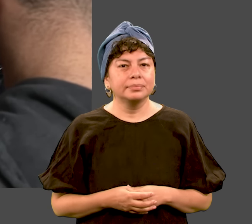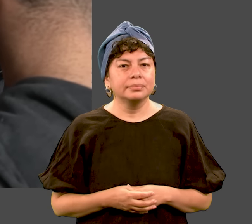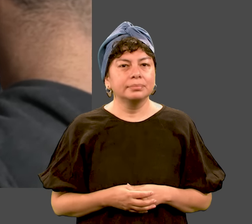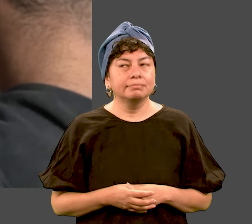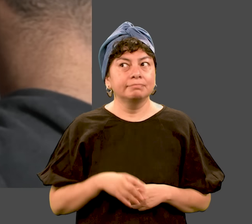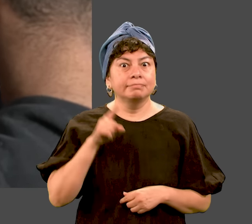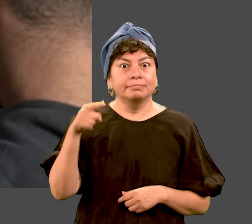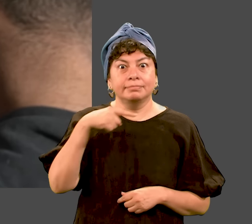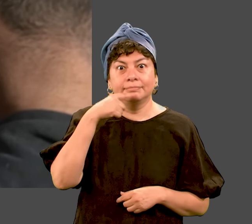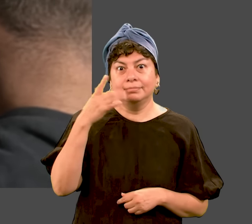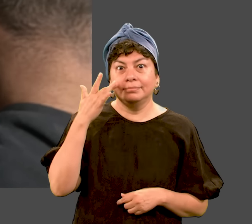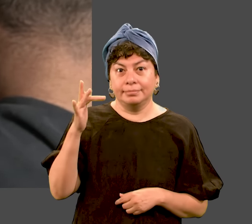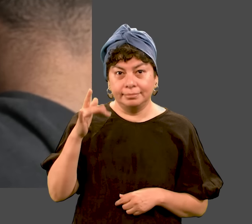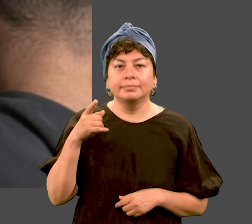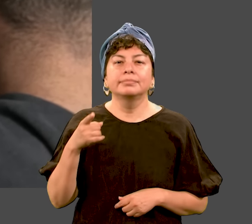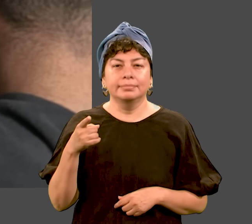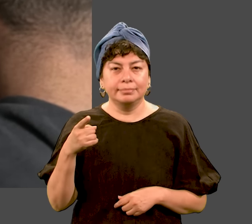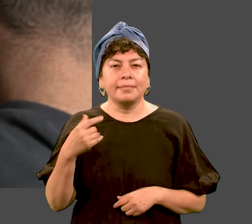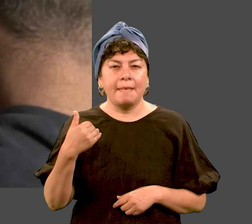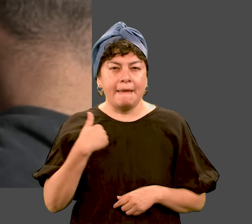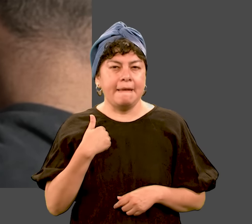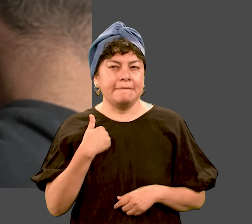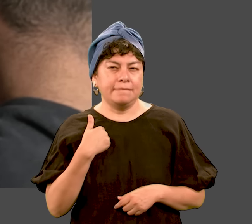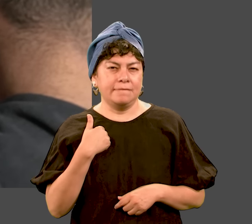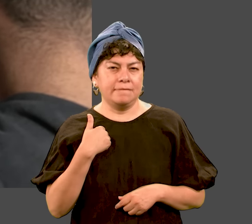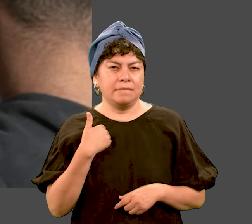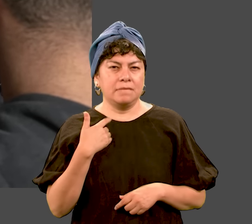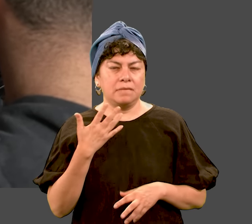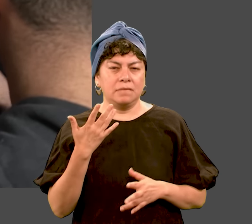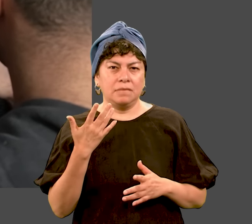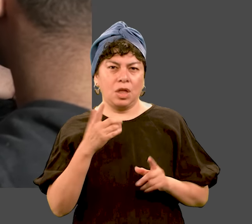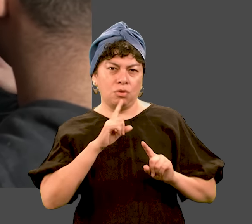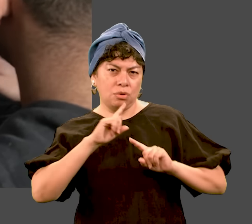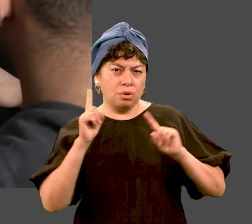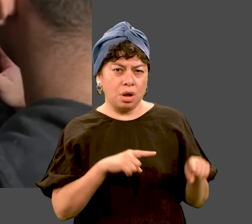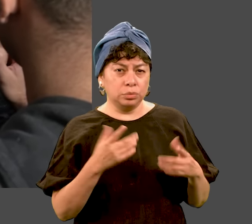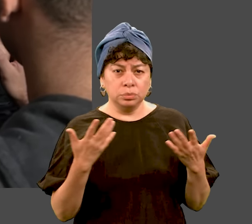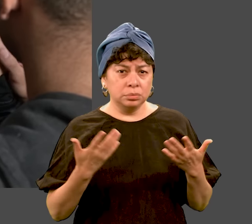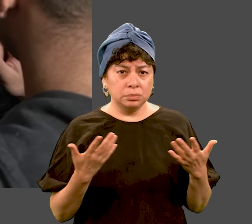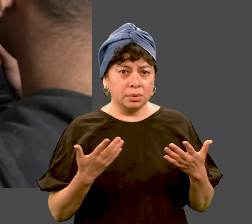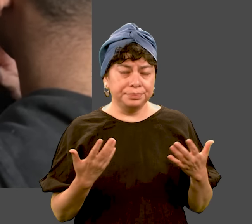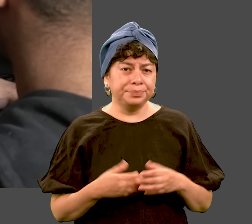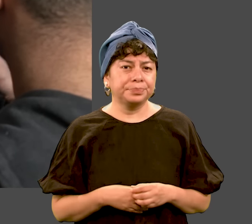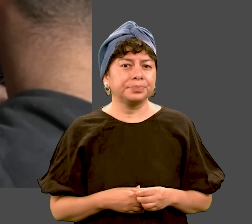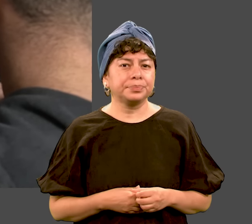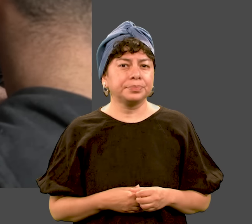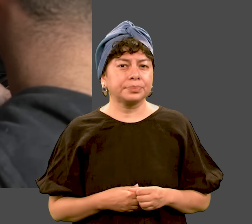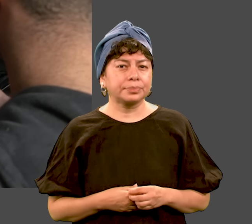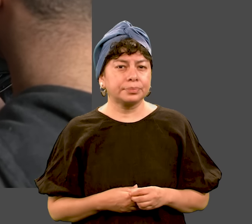how you, you, respond to hearing/sighted people...